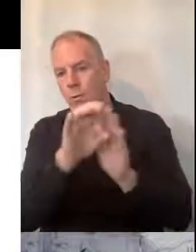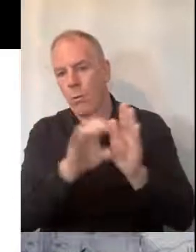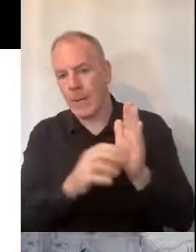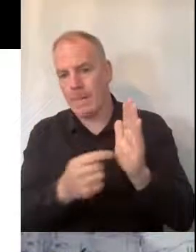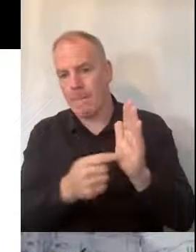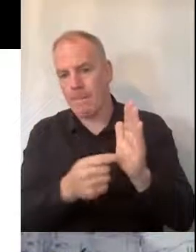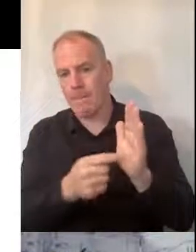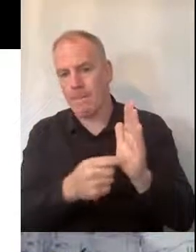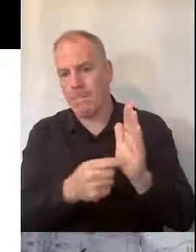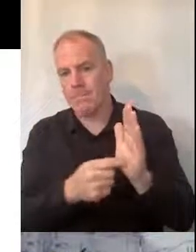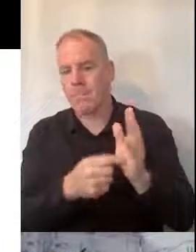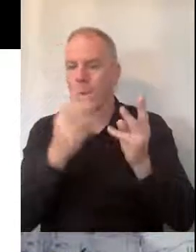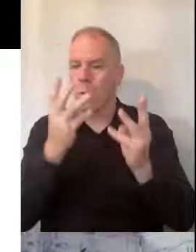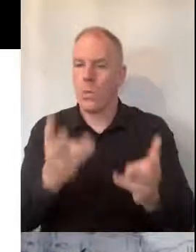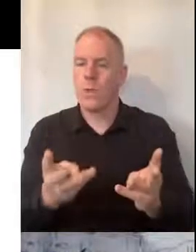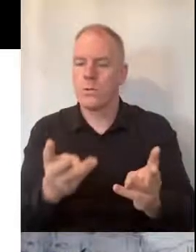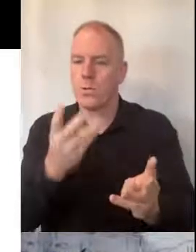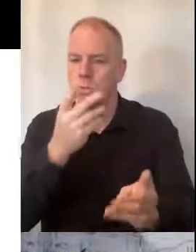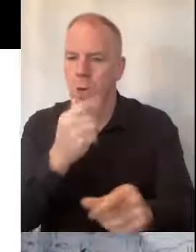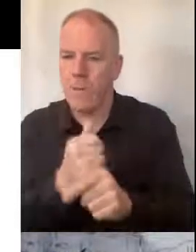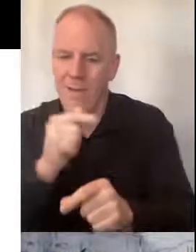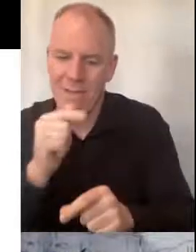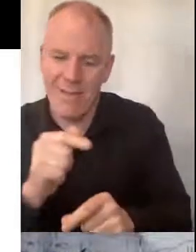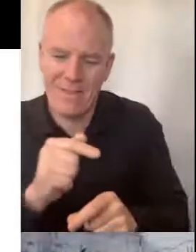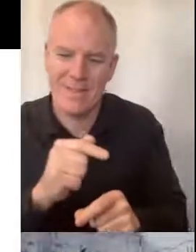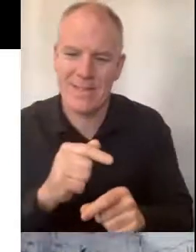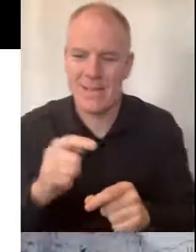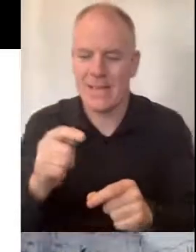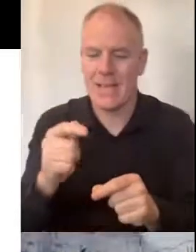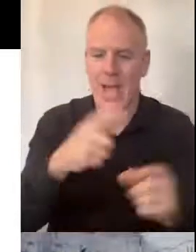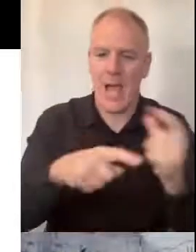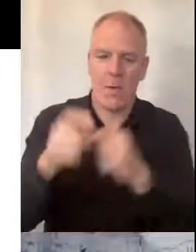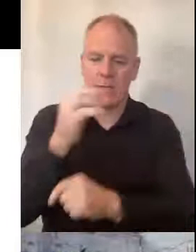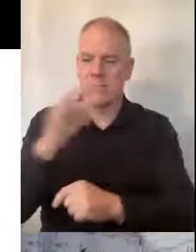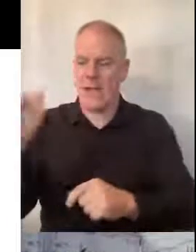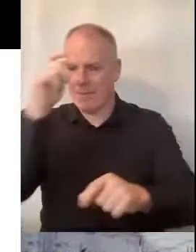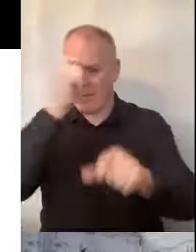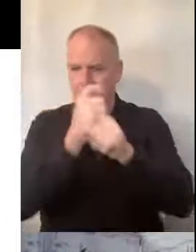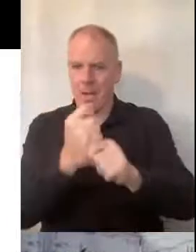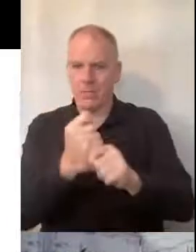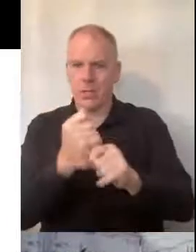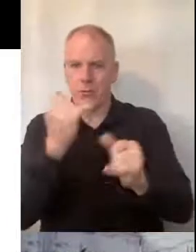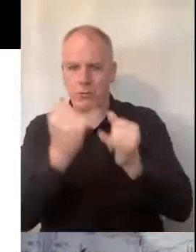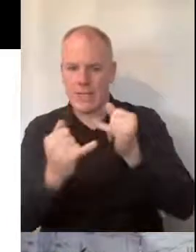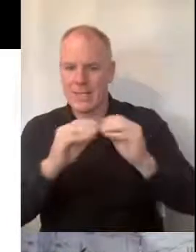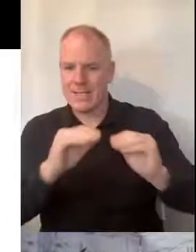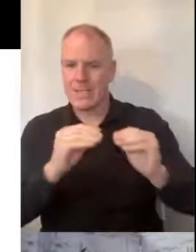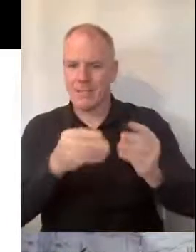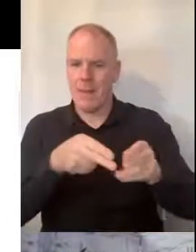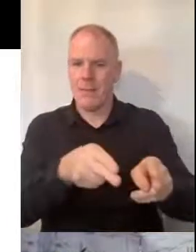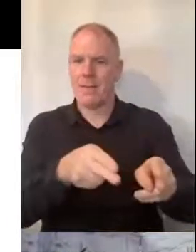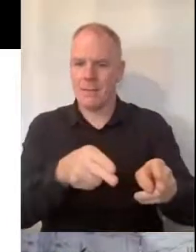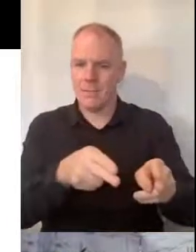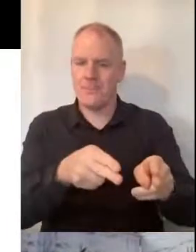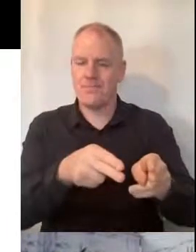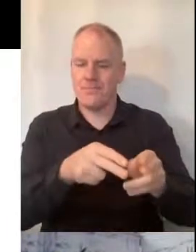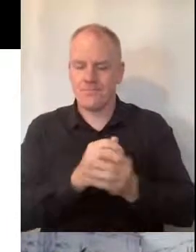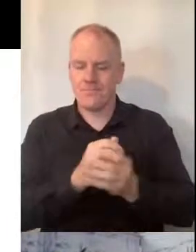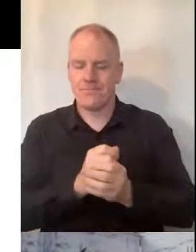We really wanted to advance the thinking of our faculty around critical pedagogies, so I just want to focus in on that a little bit.